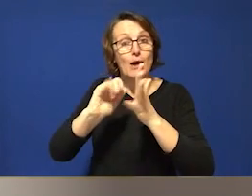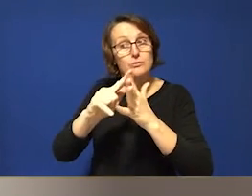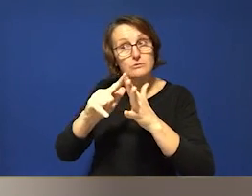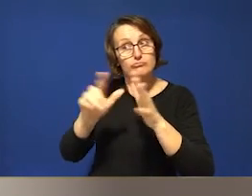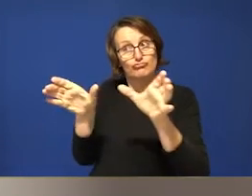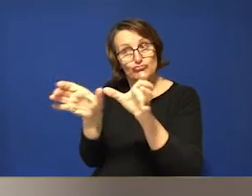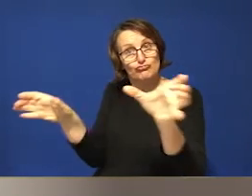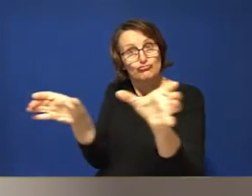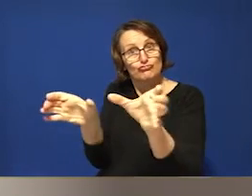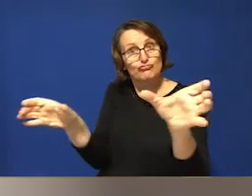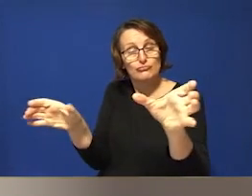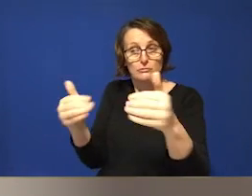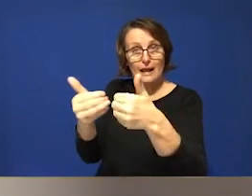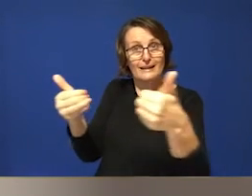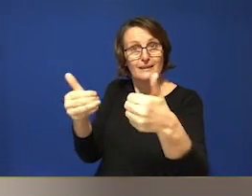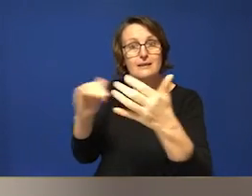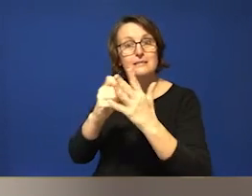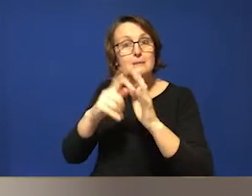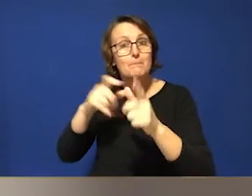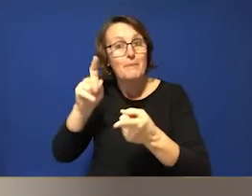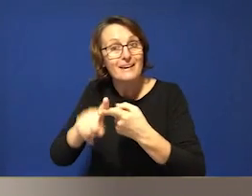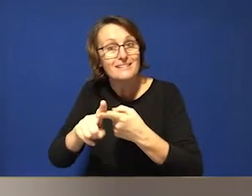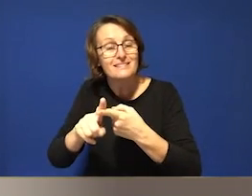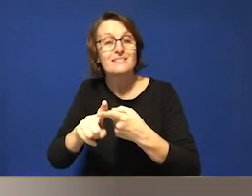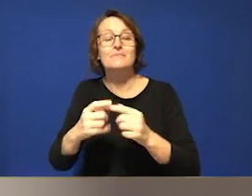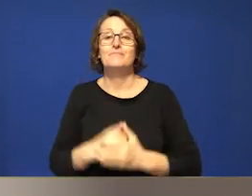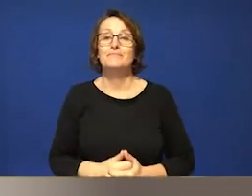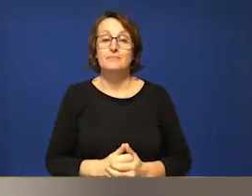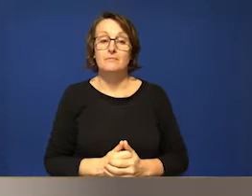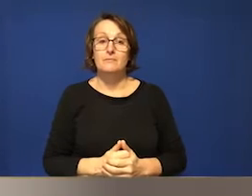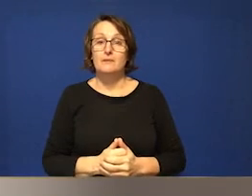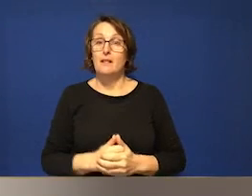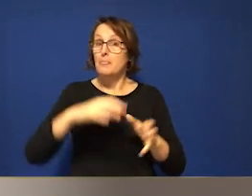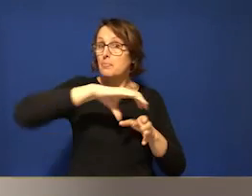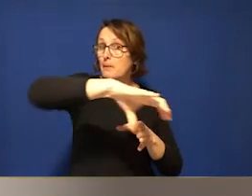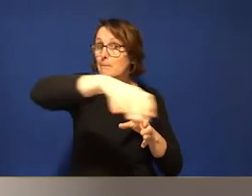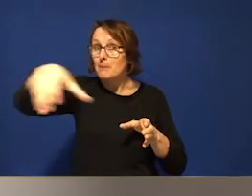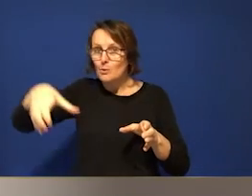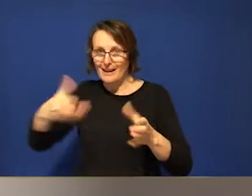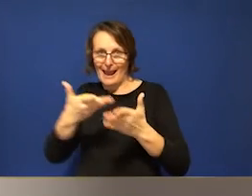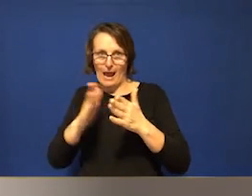There's sort of certain formalities about the way the building should be positioned relative to all parliament house.